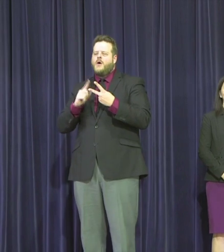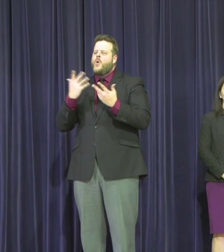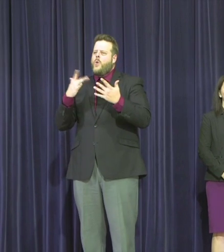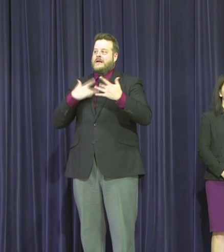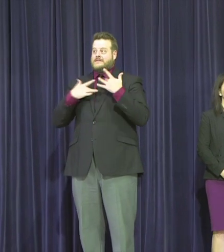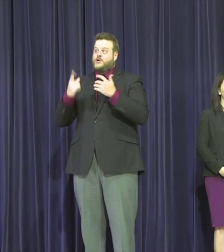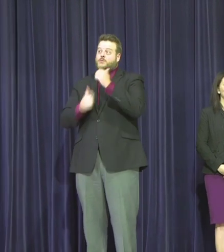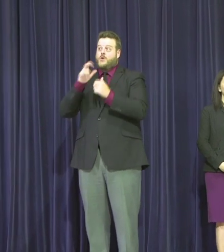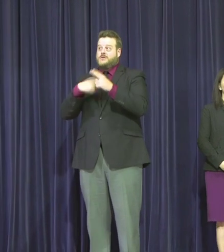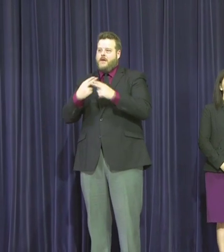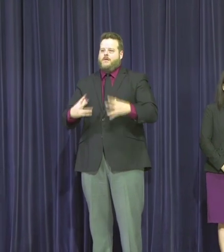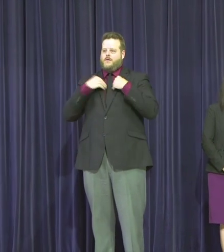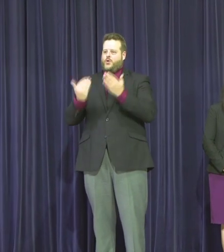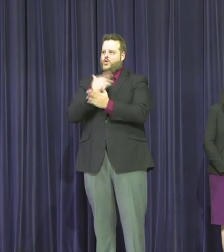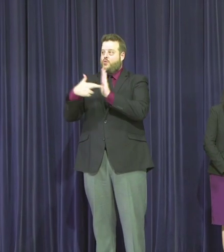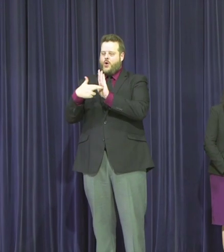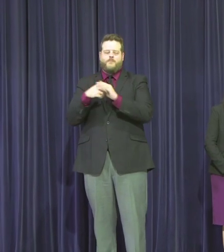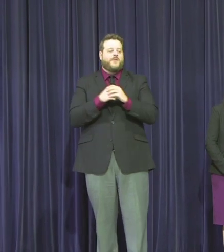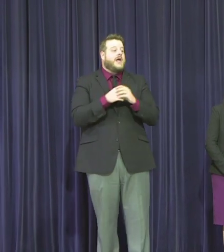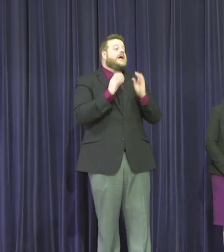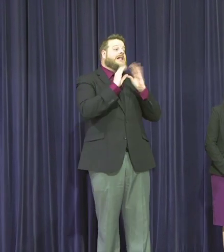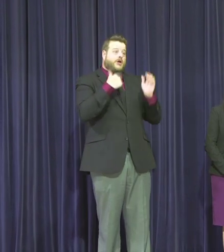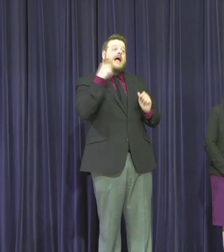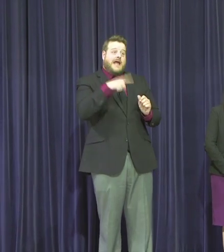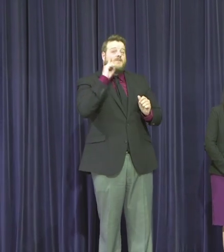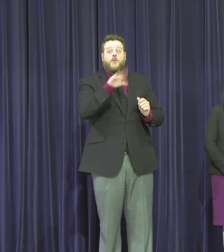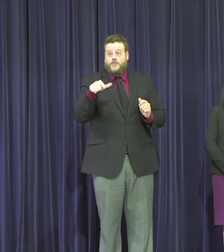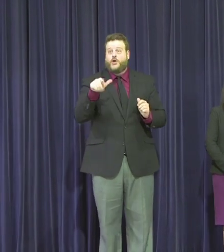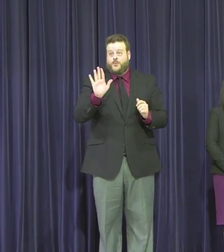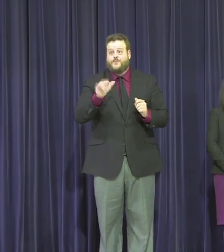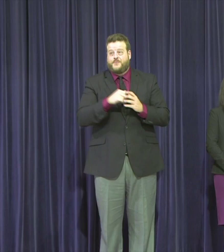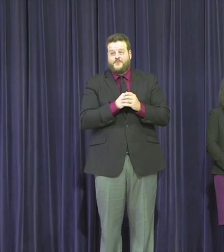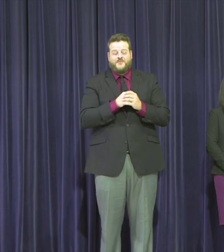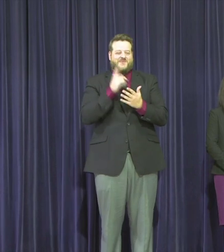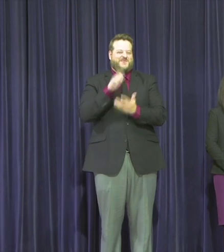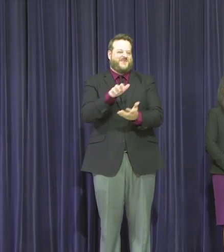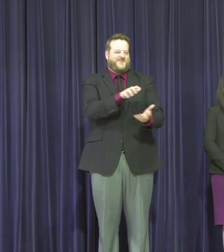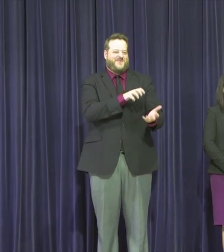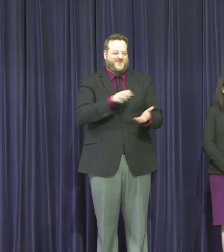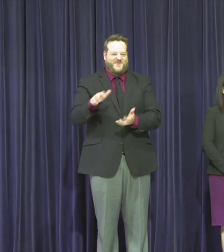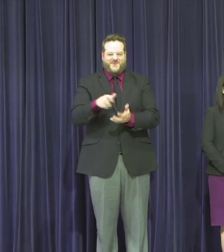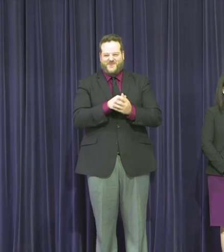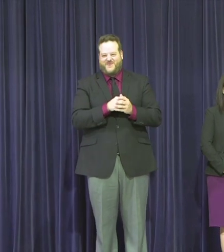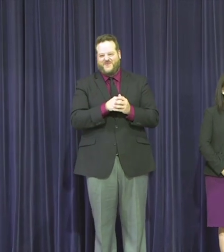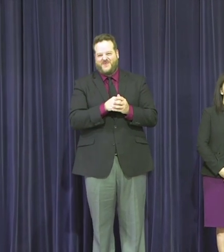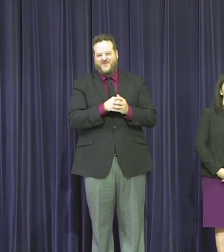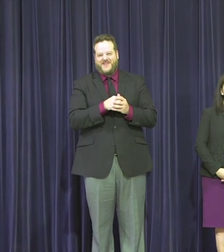this new role? Well, clearly I came for the barbecue.